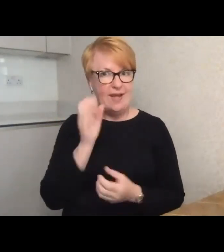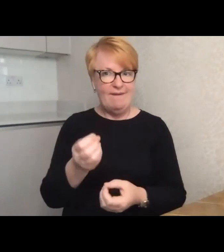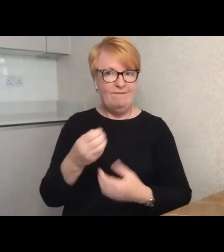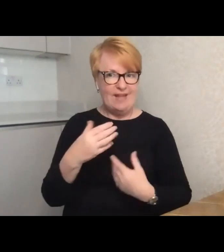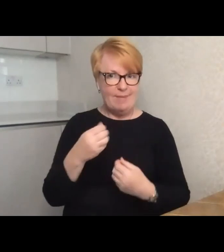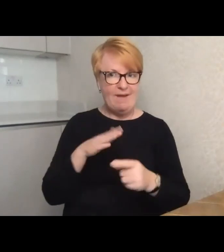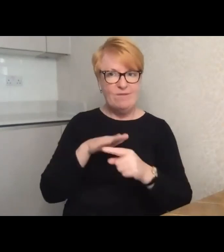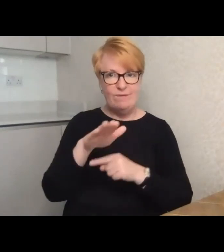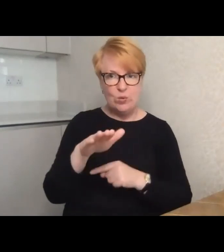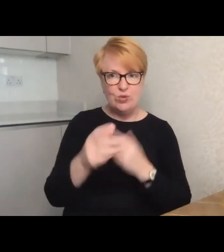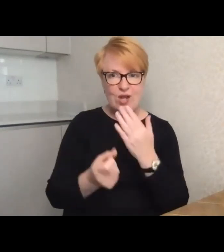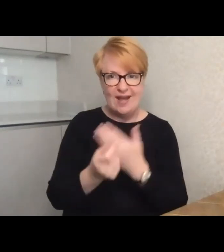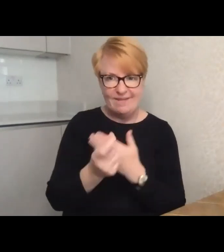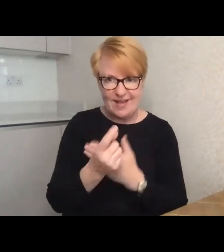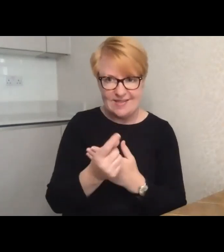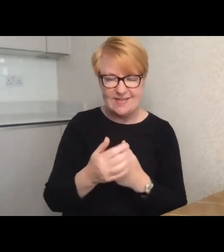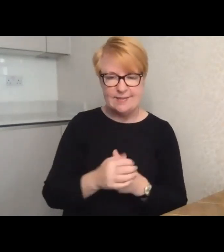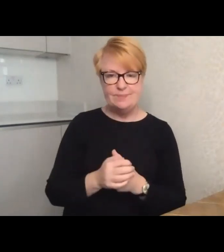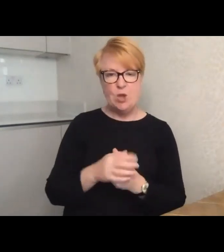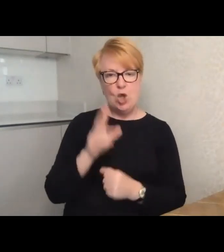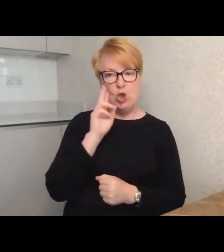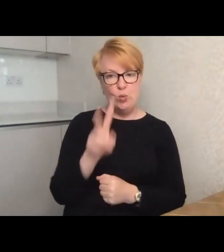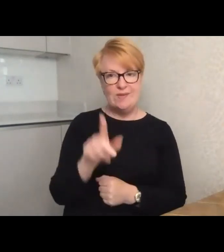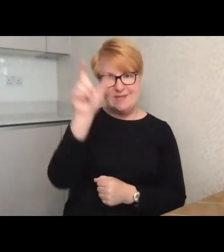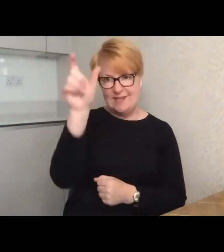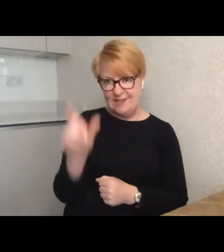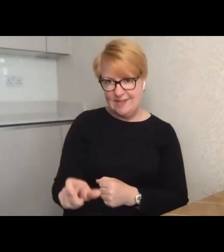To that end, you'll see in the Slido bar, a questionnaire which